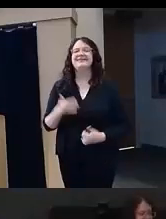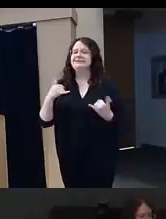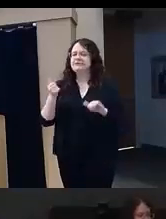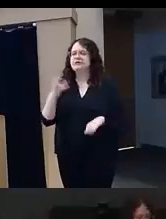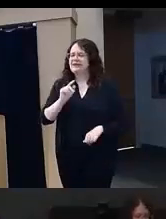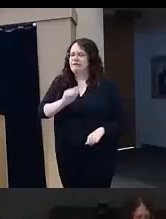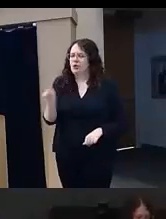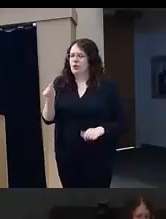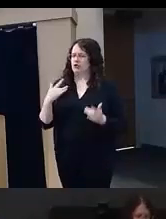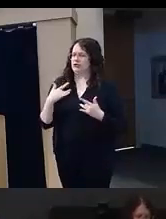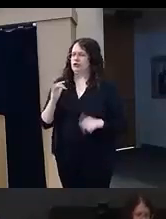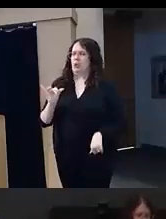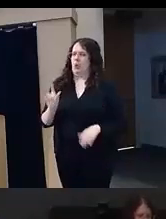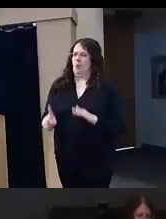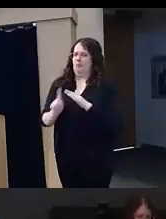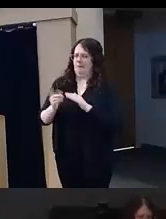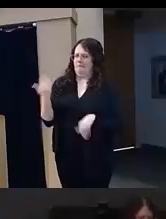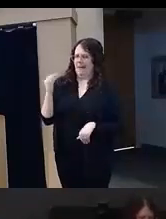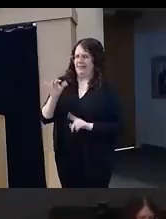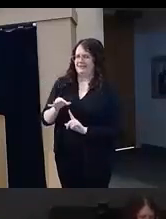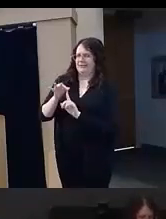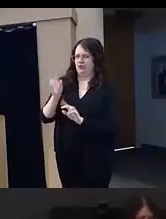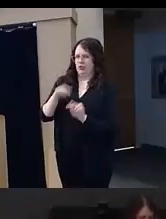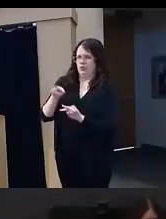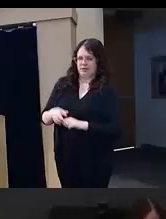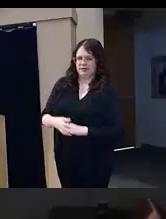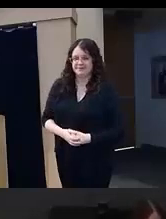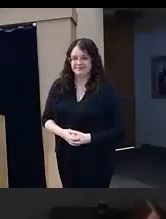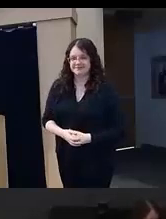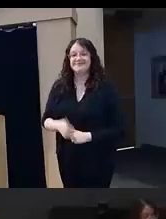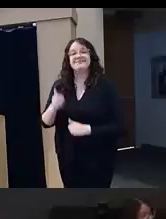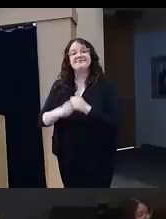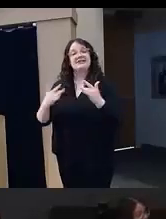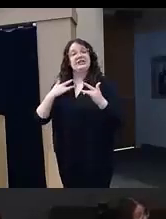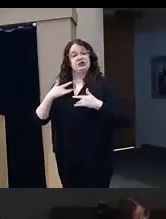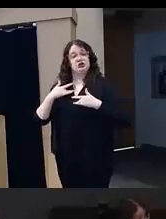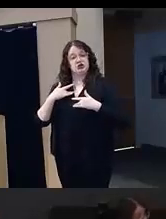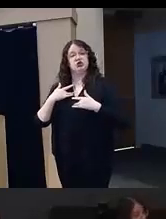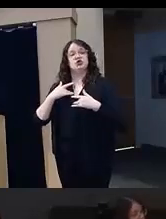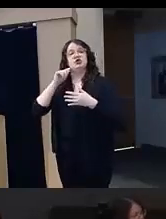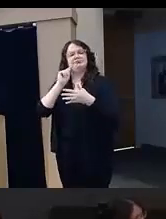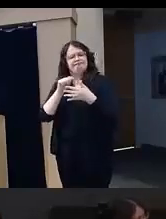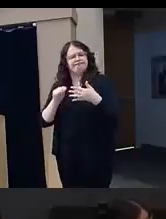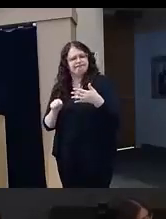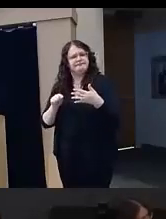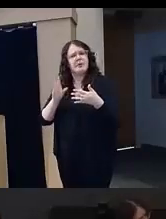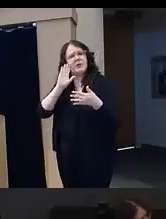was raised that we're going to be meeting them one by one comprehensively over the next year through